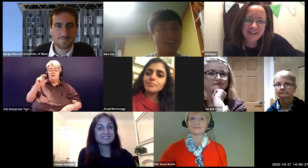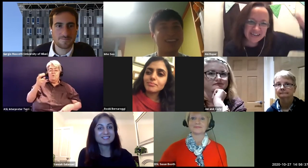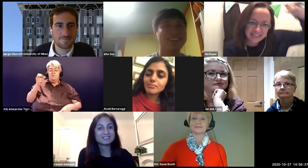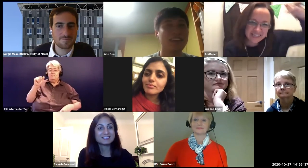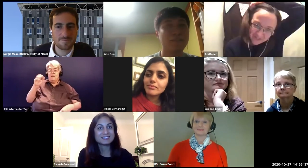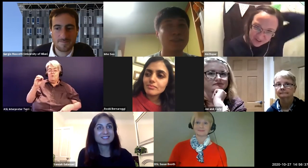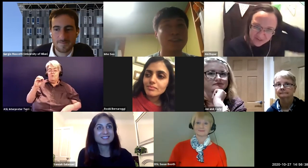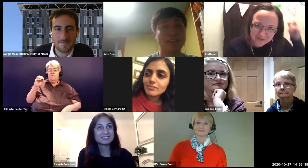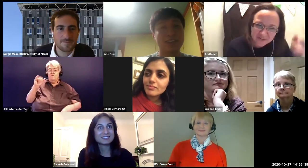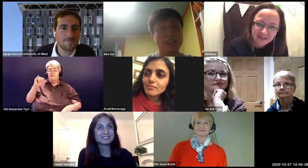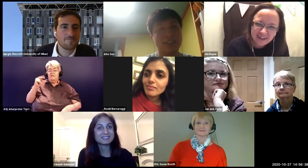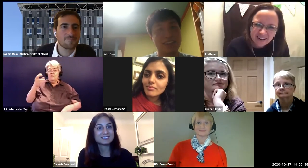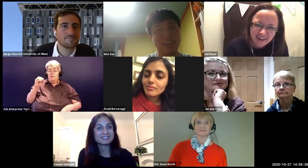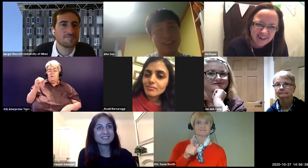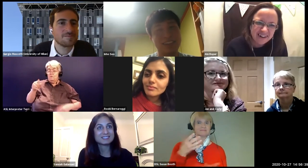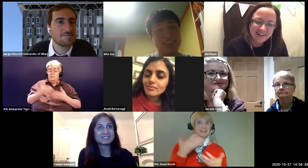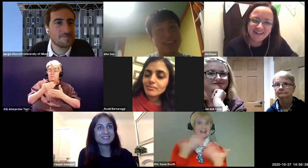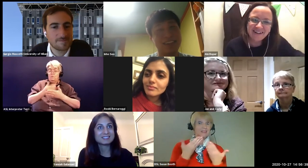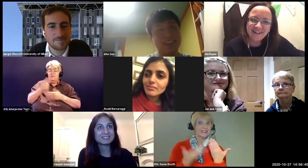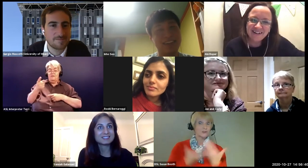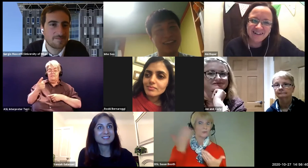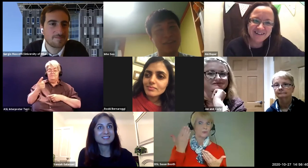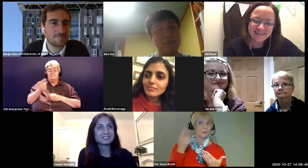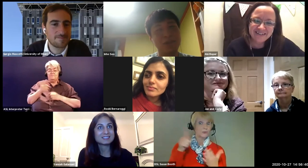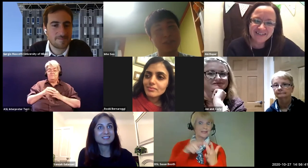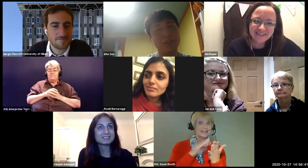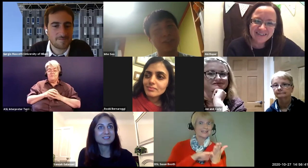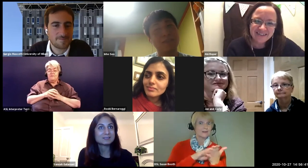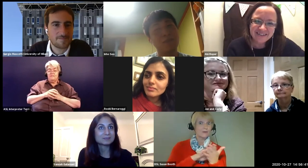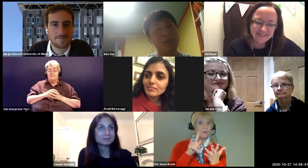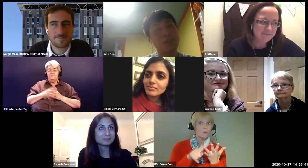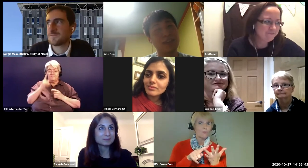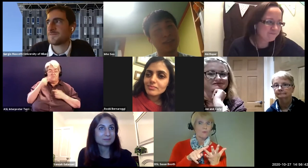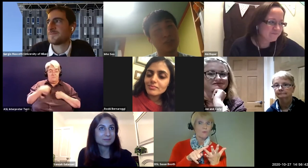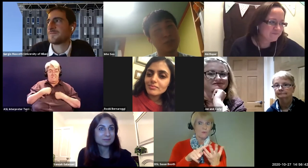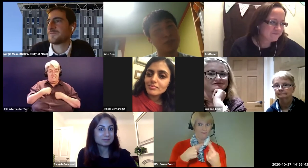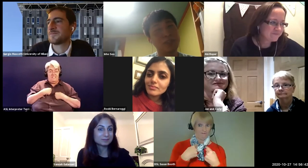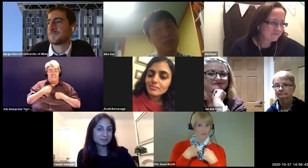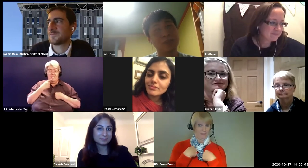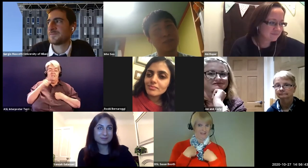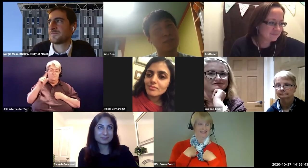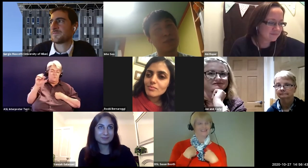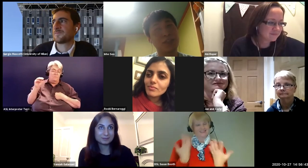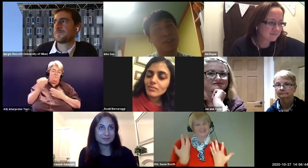anything new for you like for me too for me like Zoom is also for me